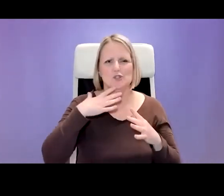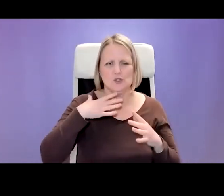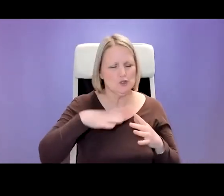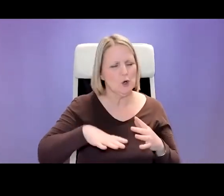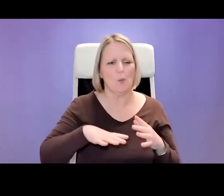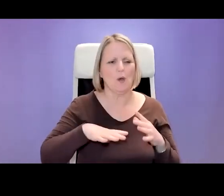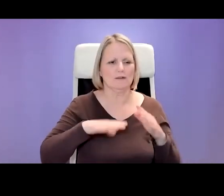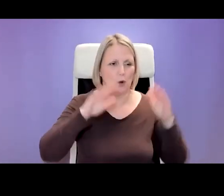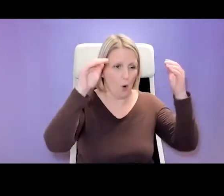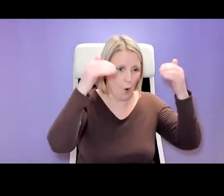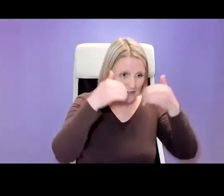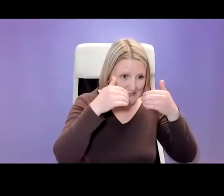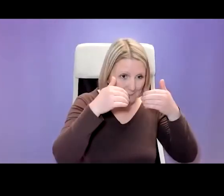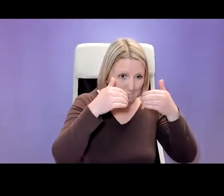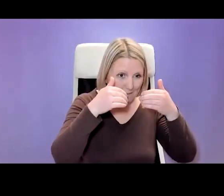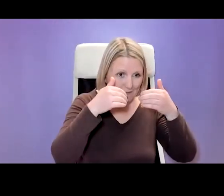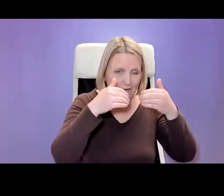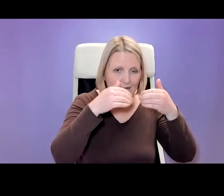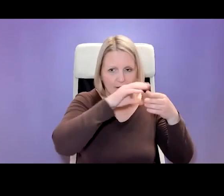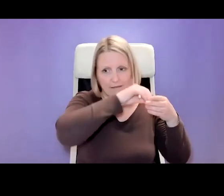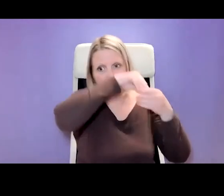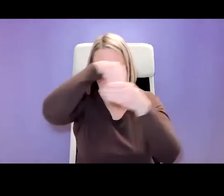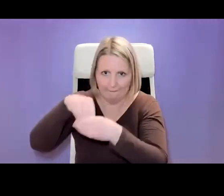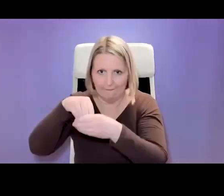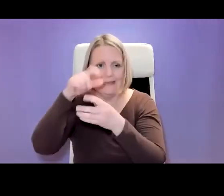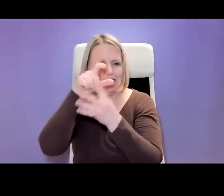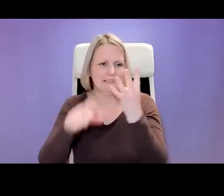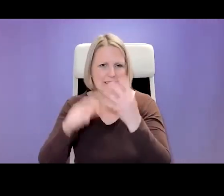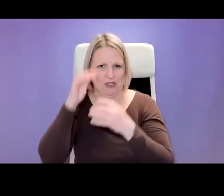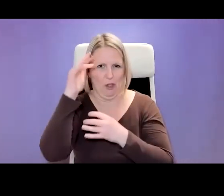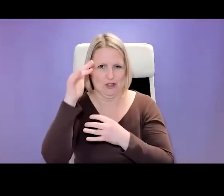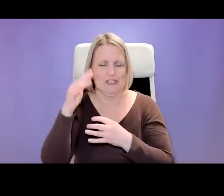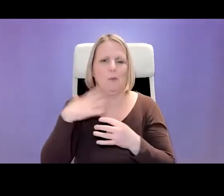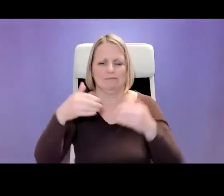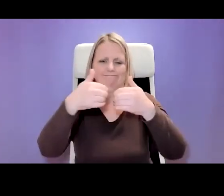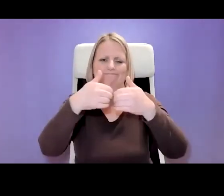autism theology to that discourse of disability theology, and I think that is something to keep in mind.